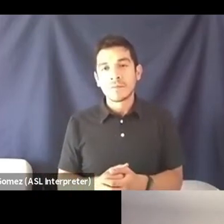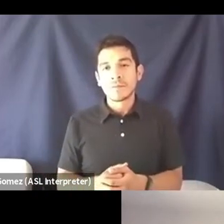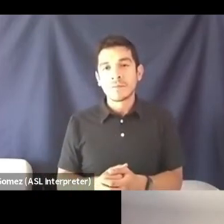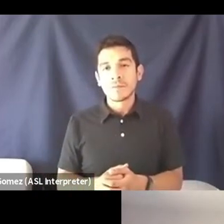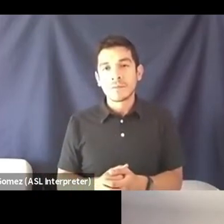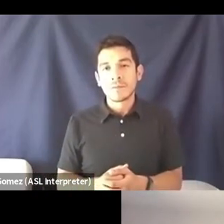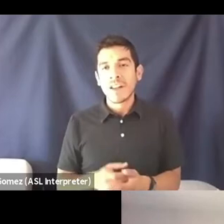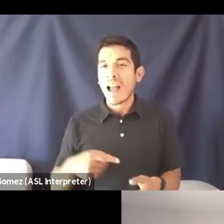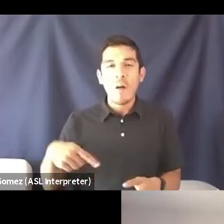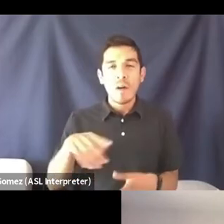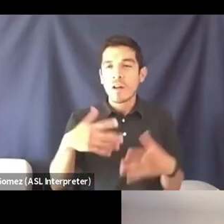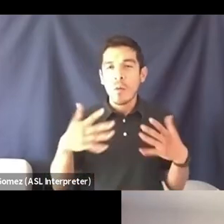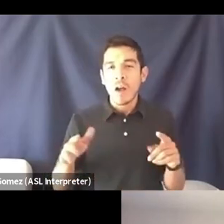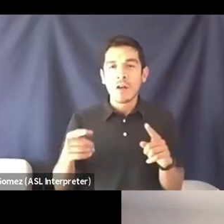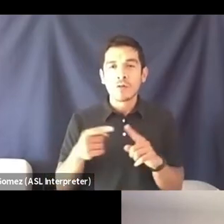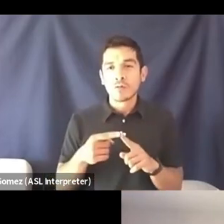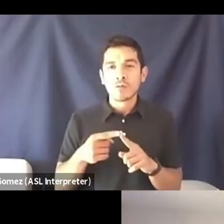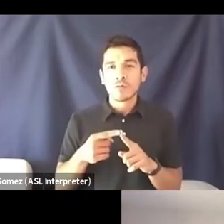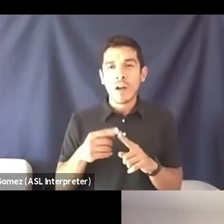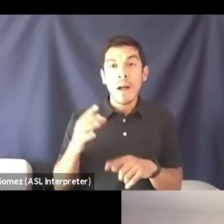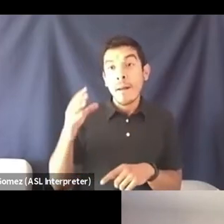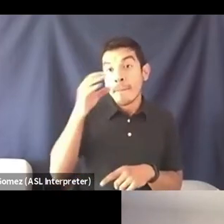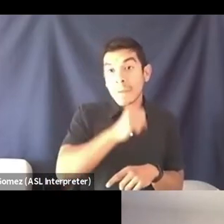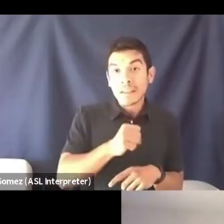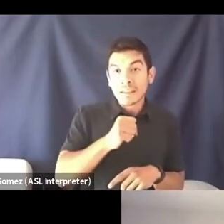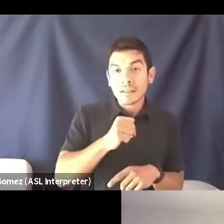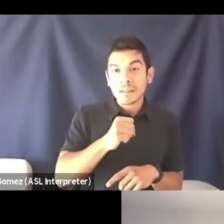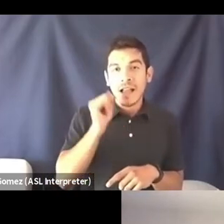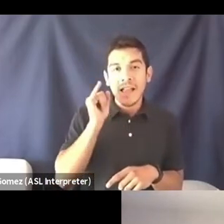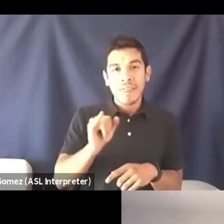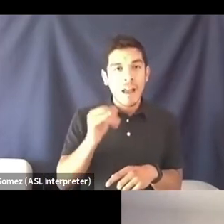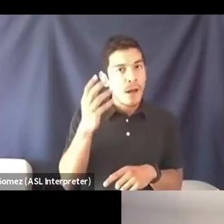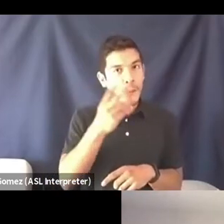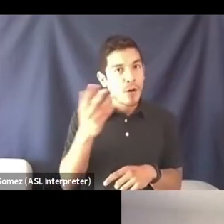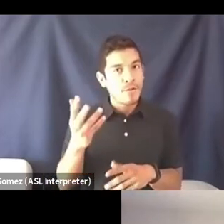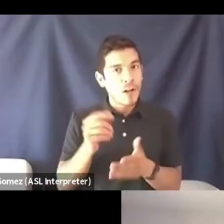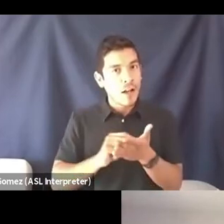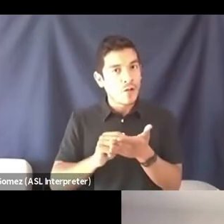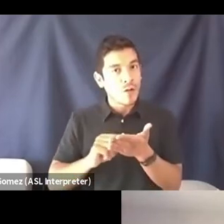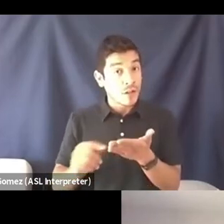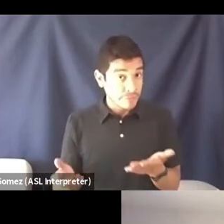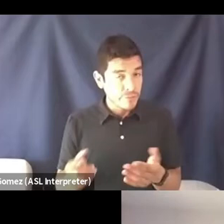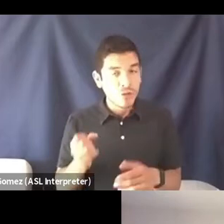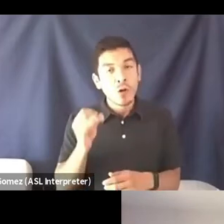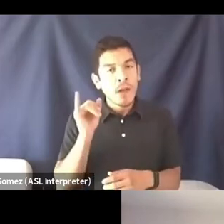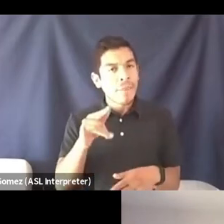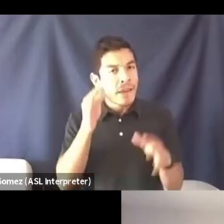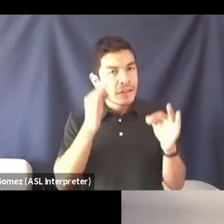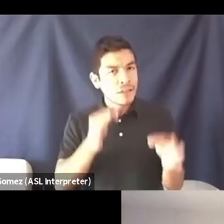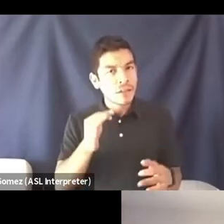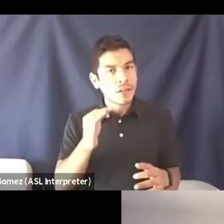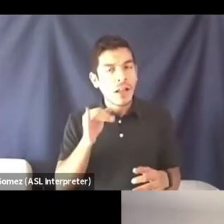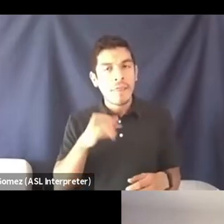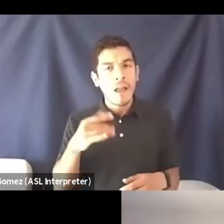and we don't want them to miss those beautiful hand writings. So that's a decision, I mean why I narrate